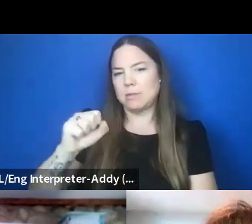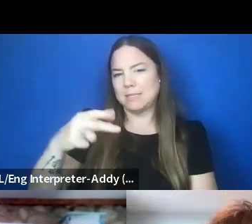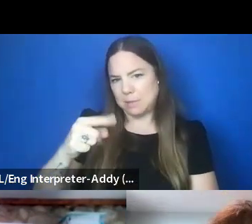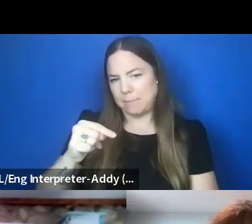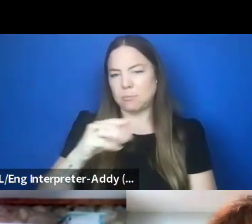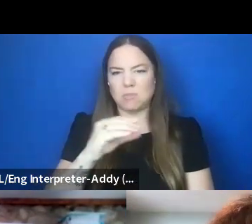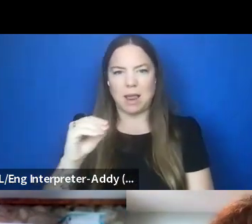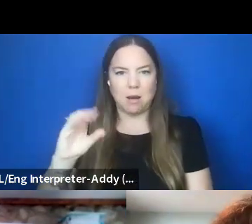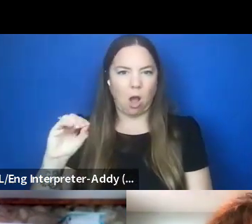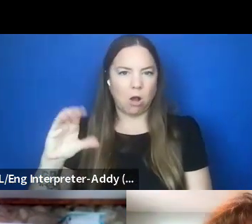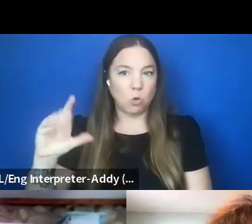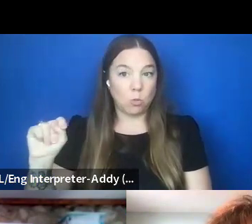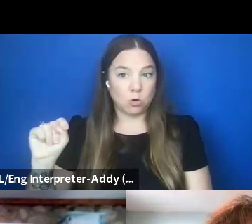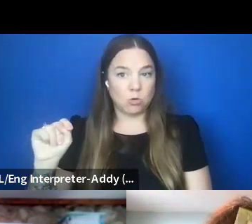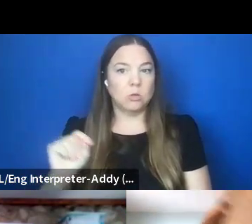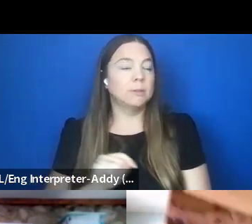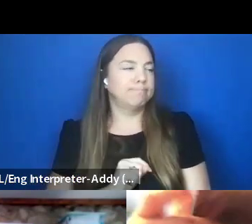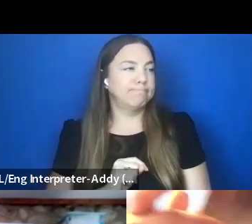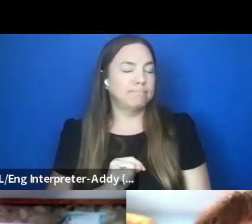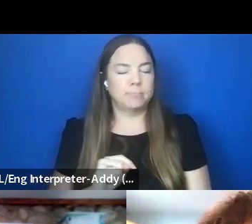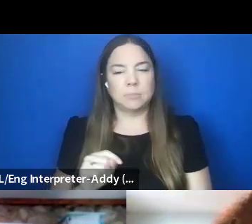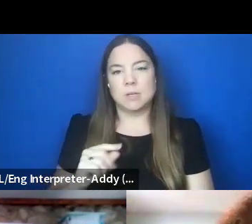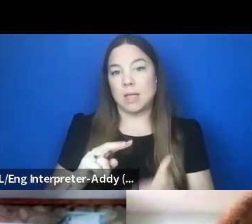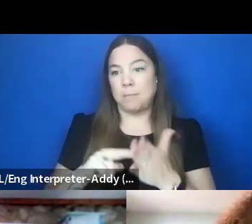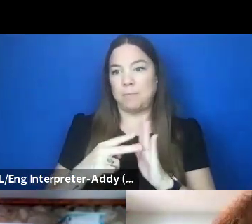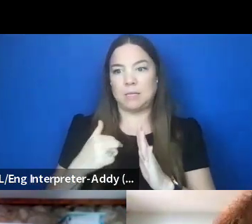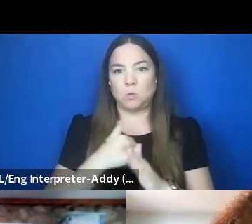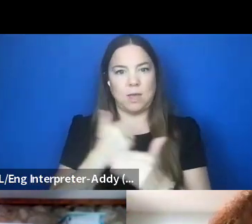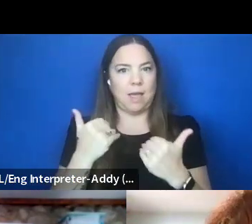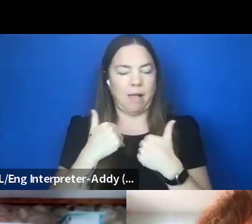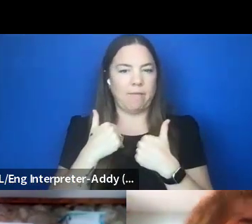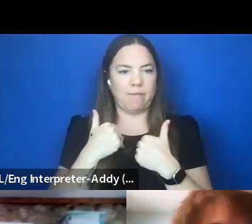Adeleigh Belyeu: Yeah, that. Don Dew: Way. Don Dew: we will actually have that